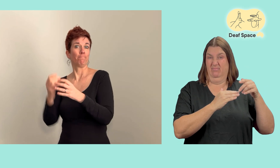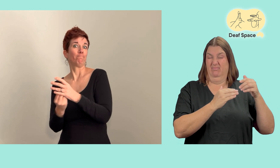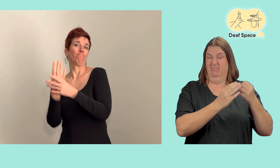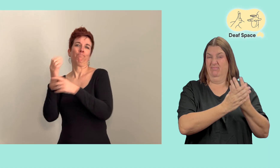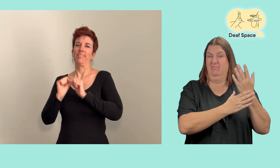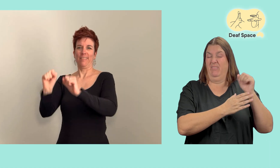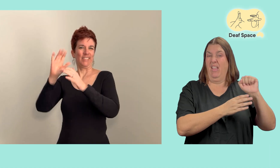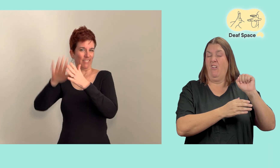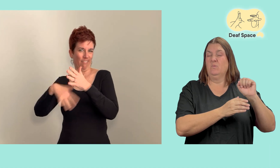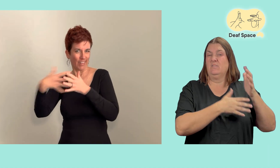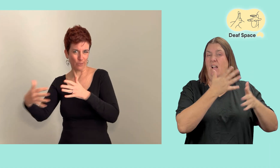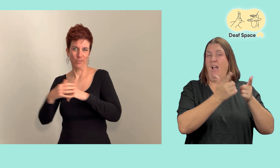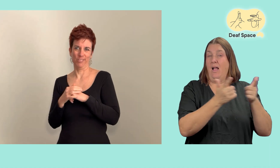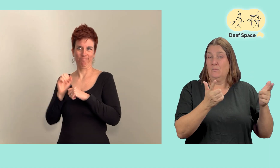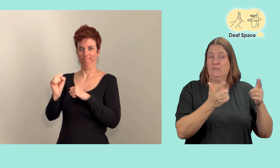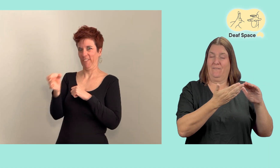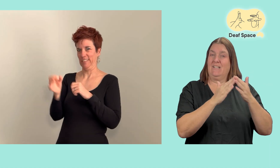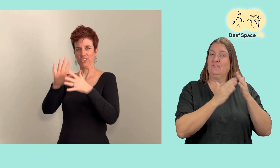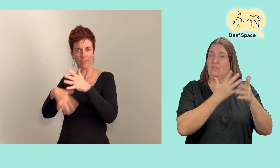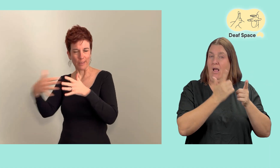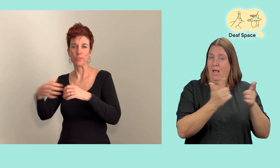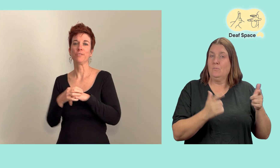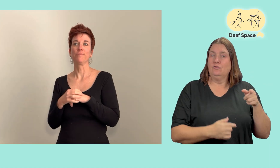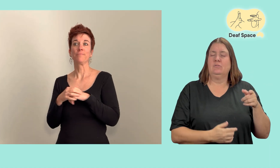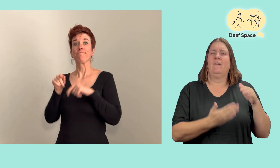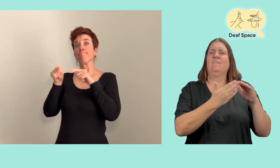They have evolved their own sign language within that village.